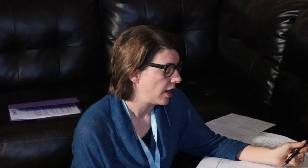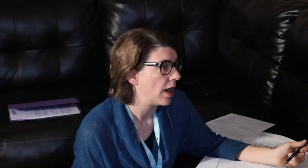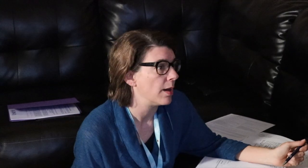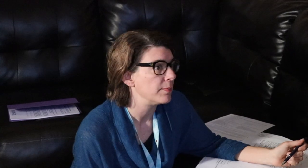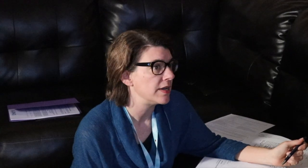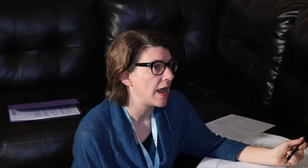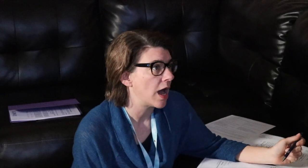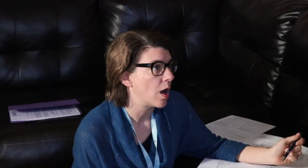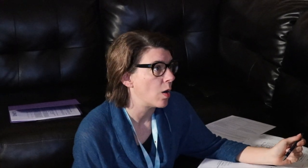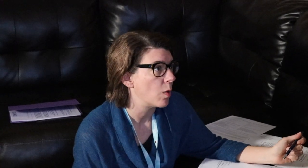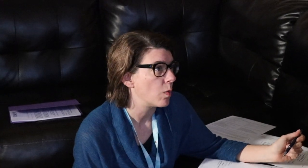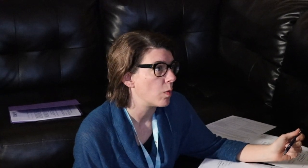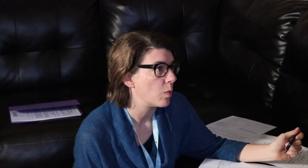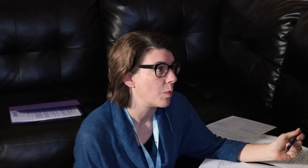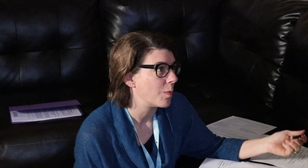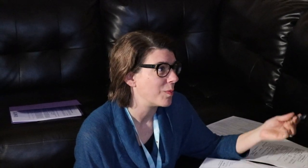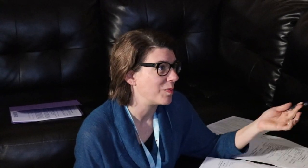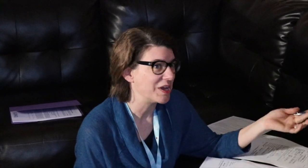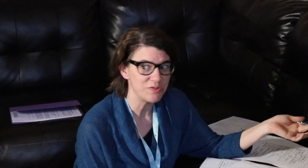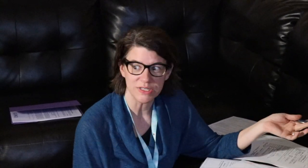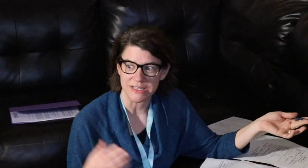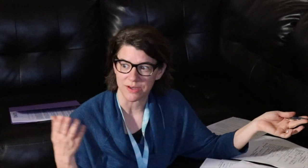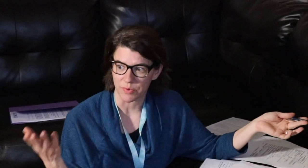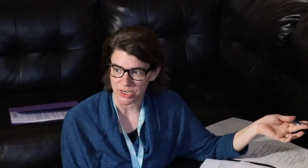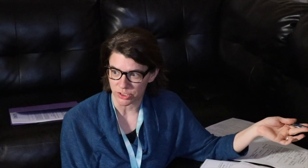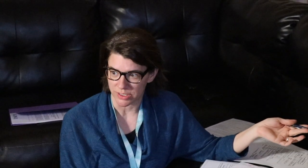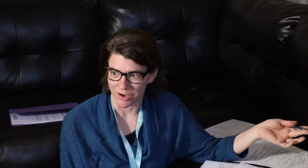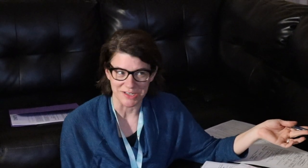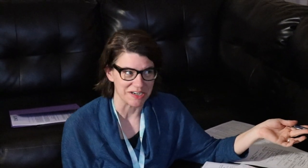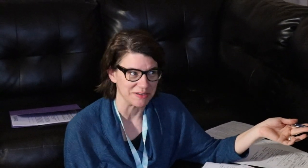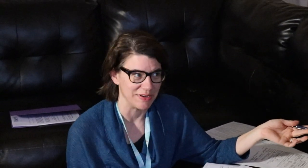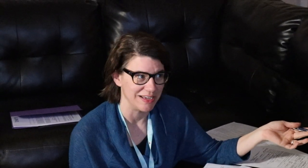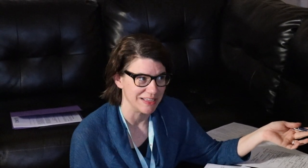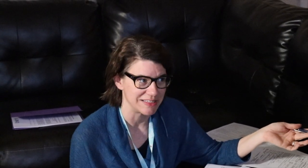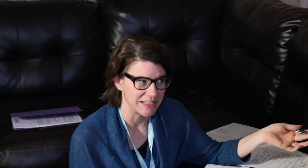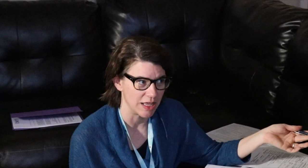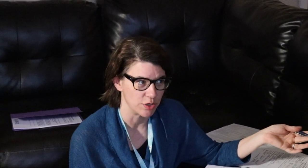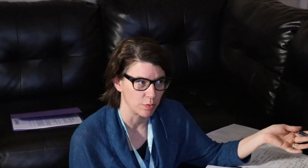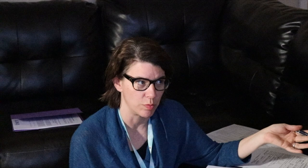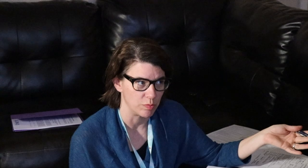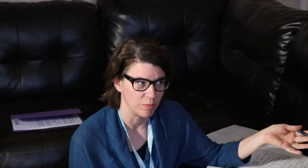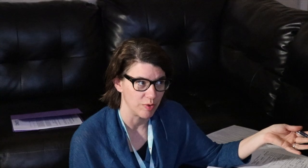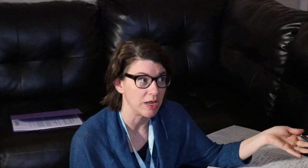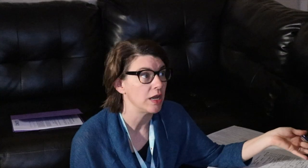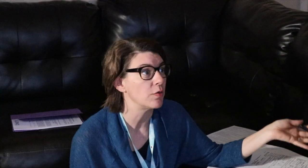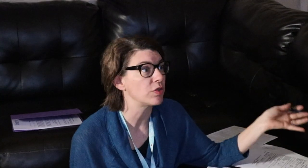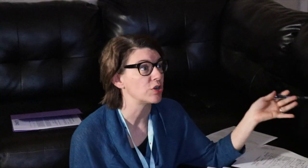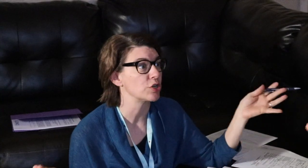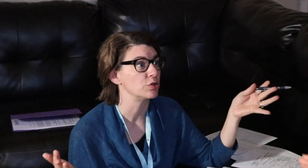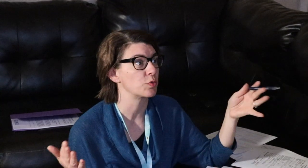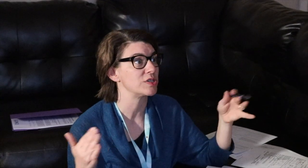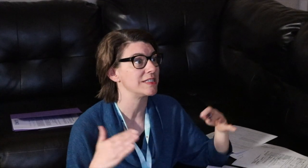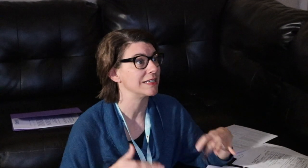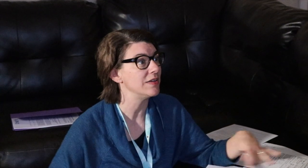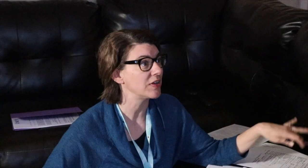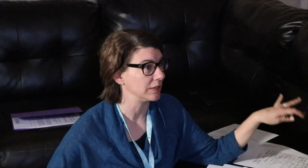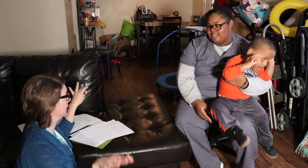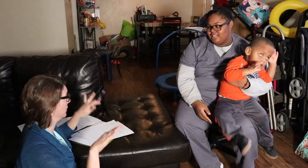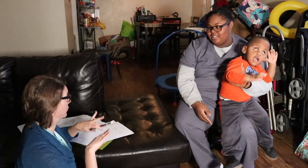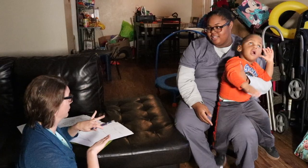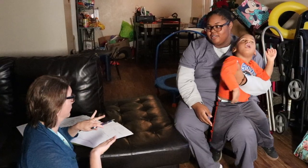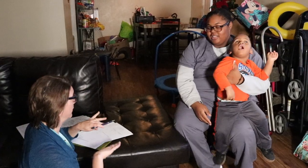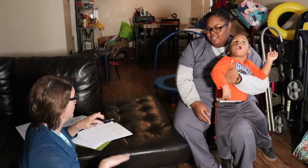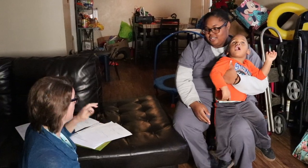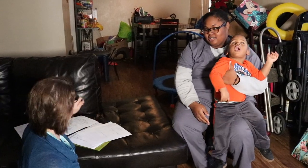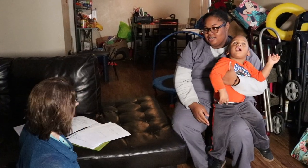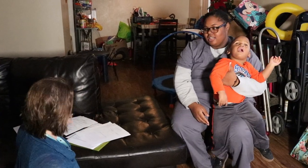Now, interesting Rachel had contacted me and said the hearing thresholds were significantly improved. Yes.